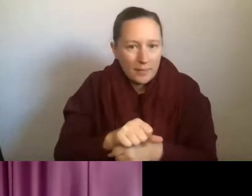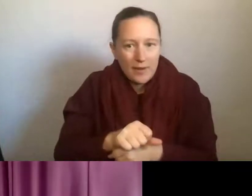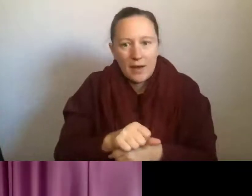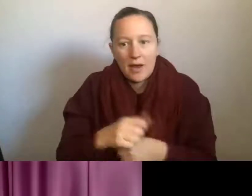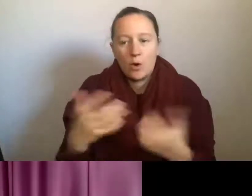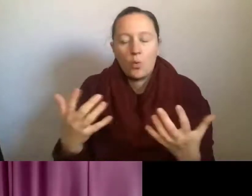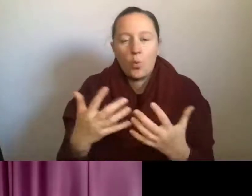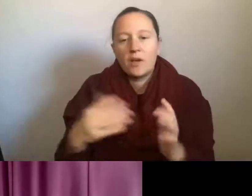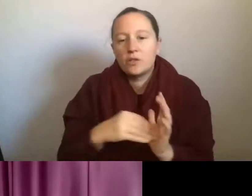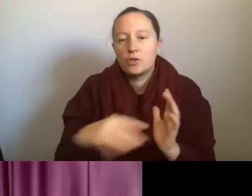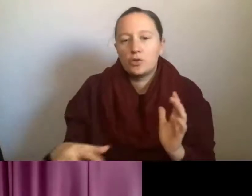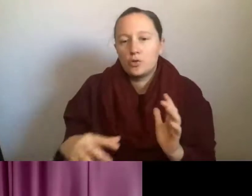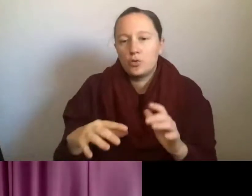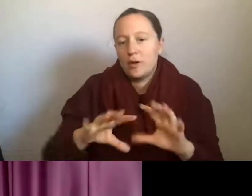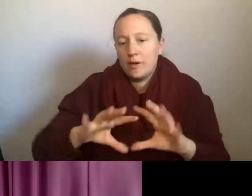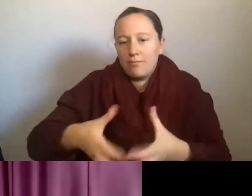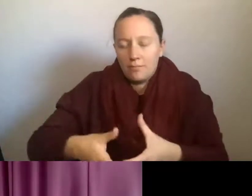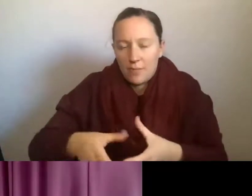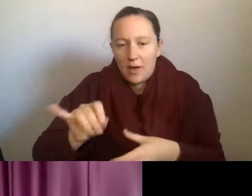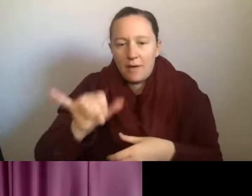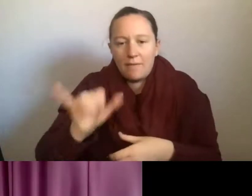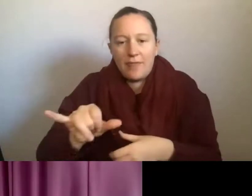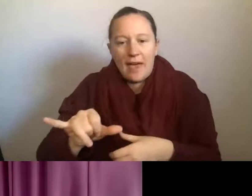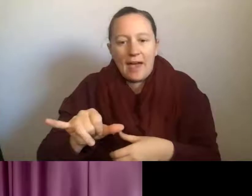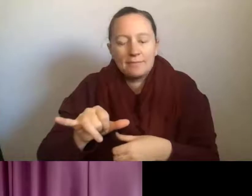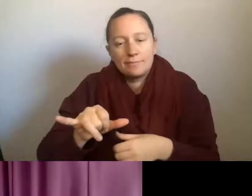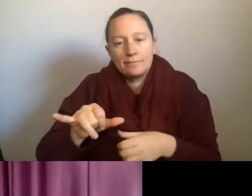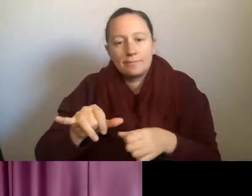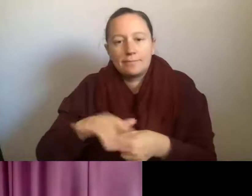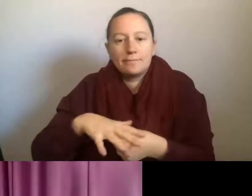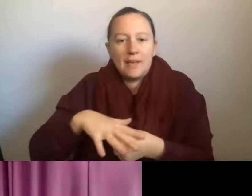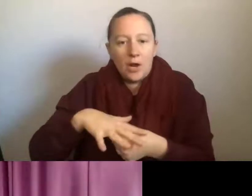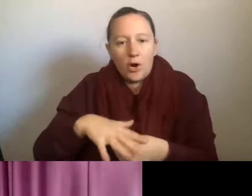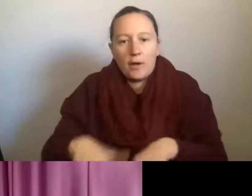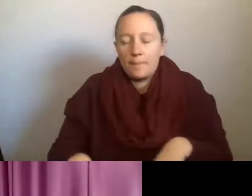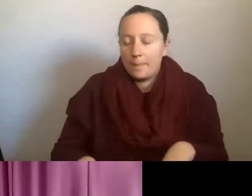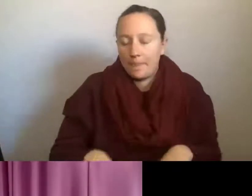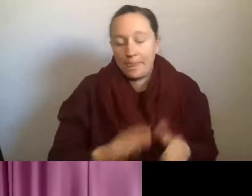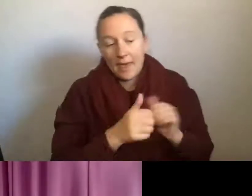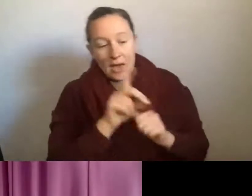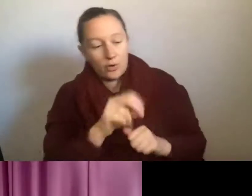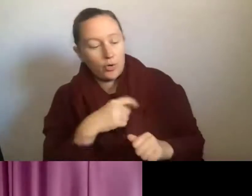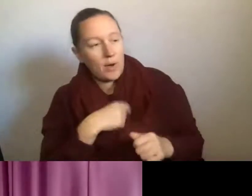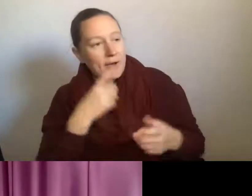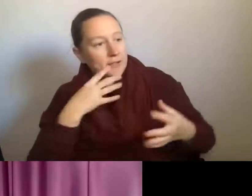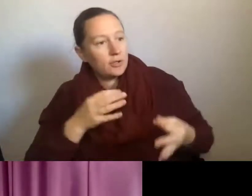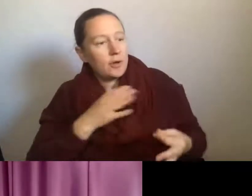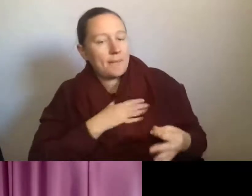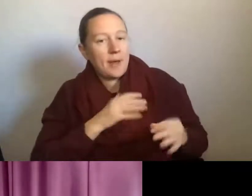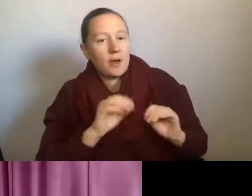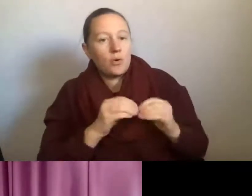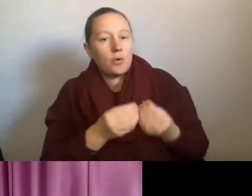Sheri Cummins: Great. All right. This one was "how do I determine my organization's financial eligibility?"